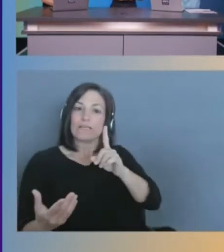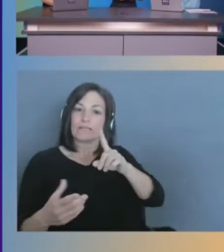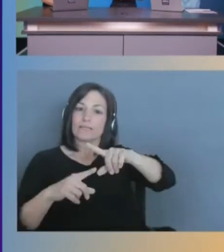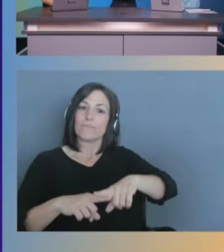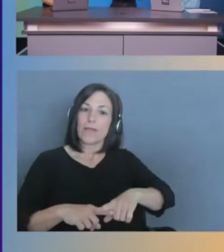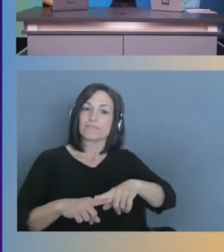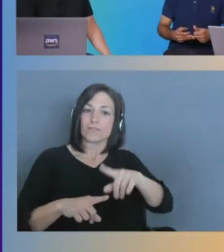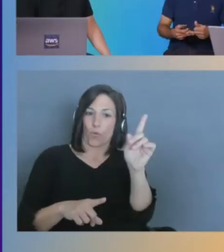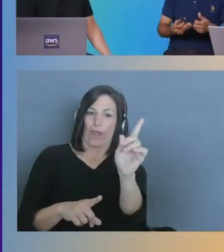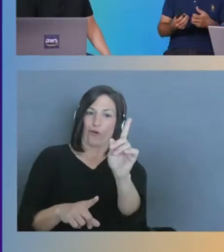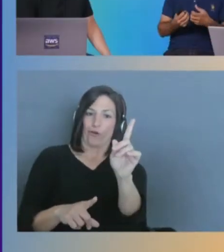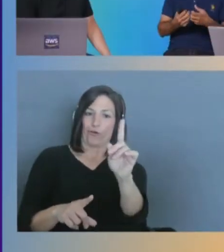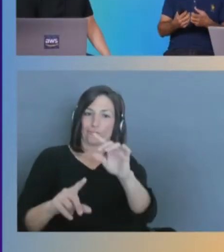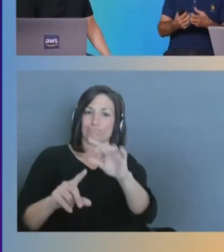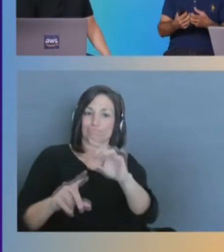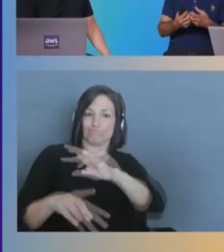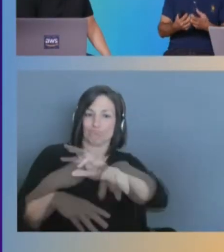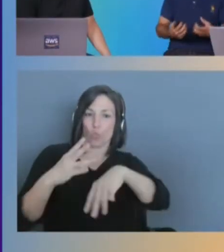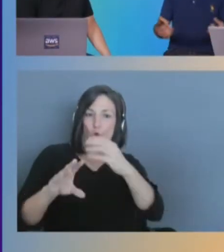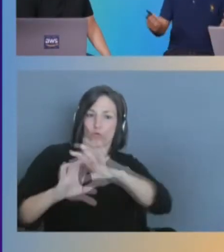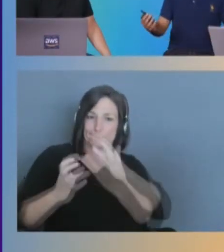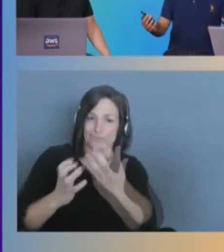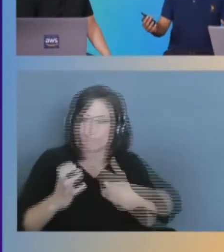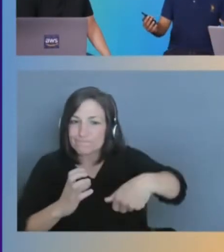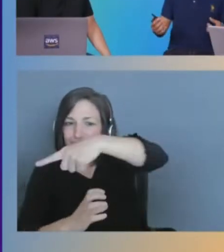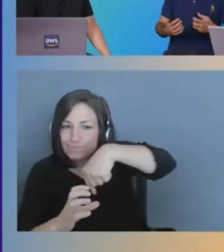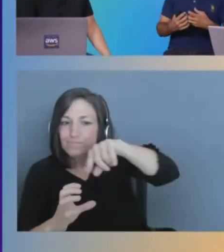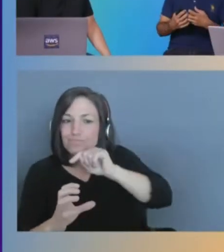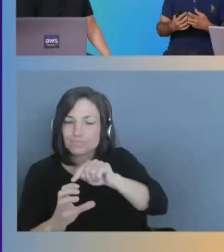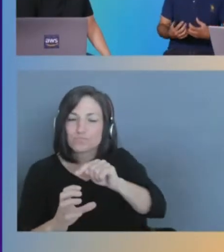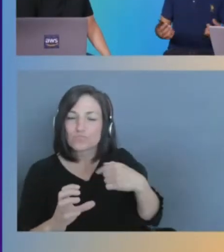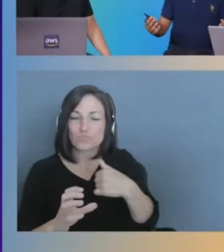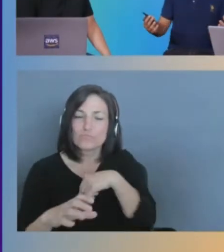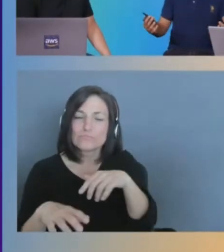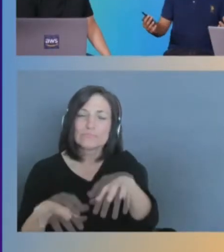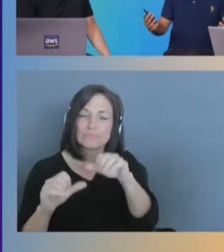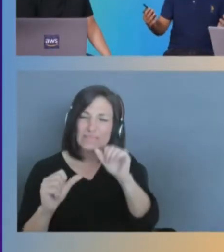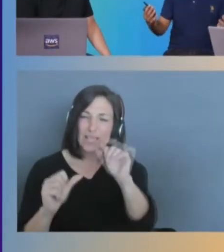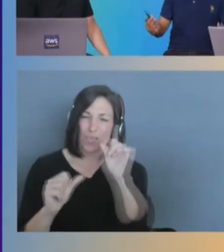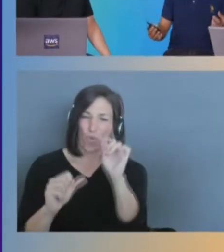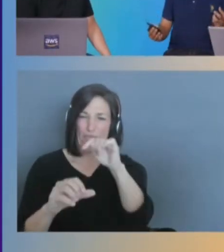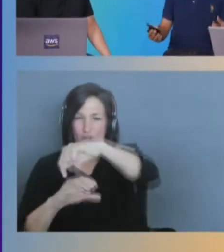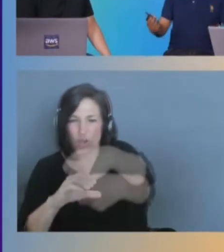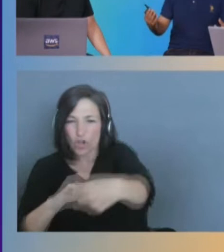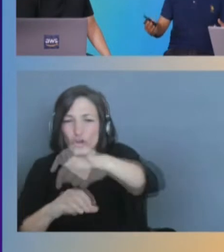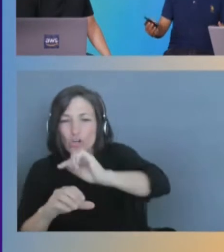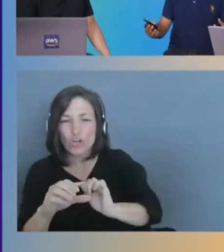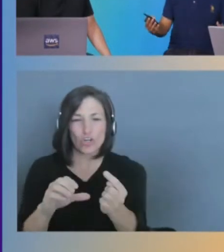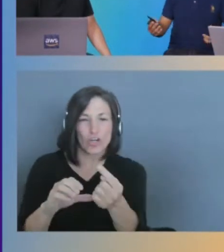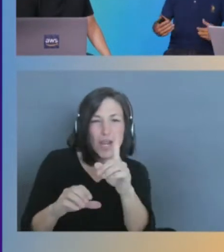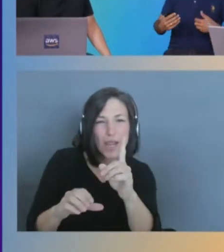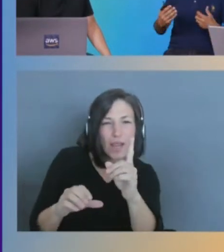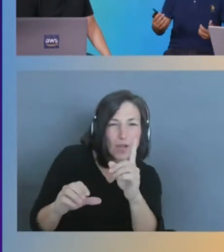Of course we take the geography and we take the demography and the climate situations in mind